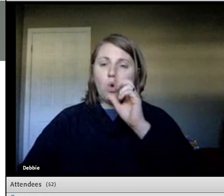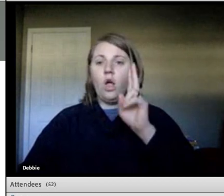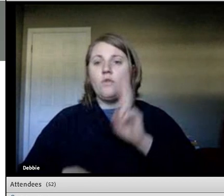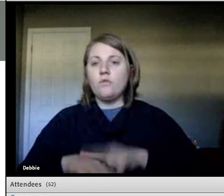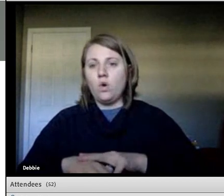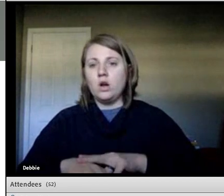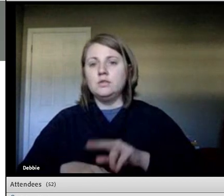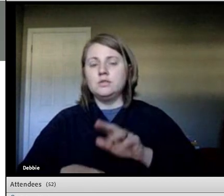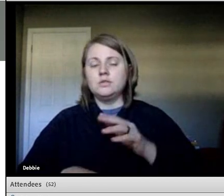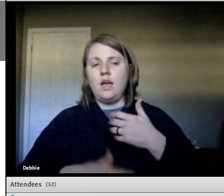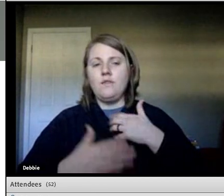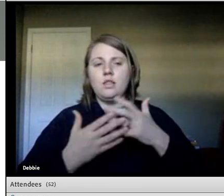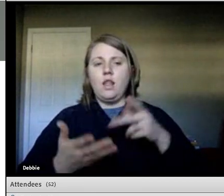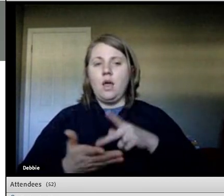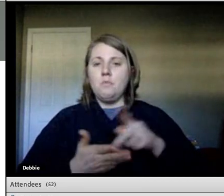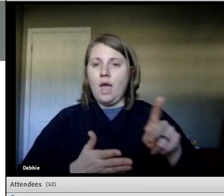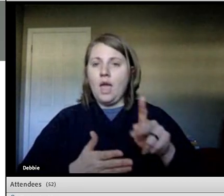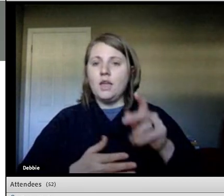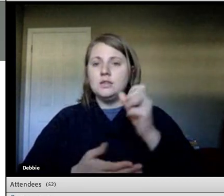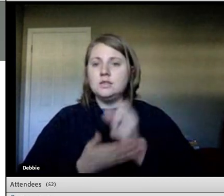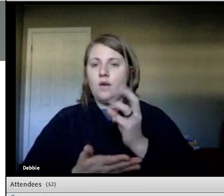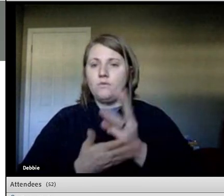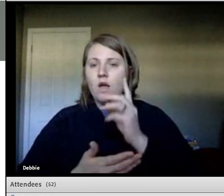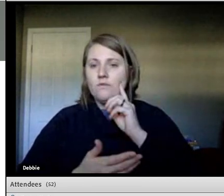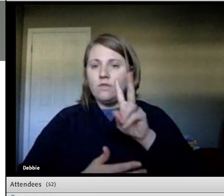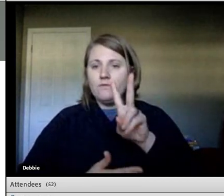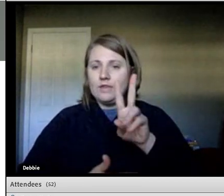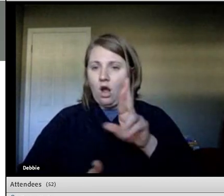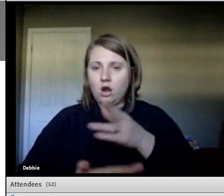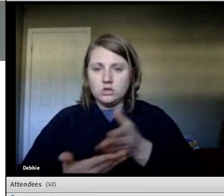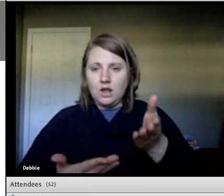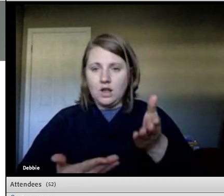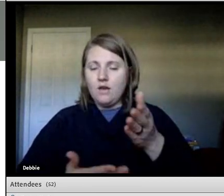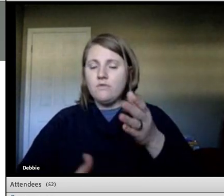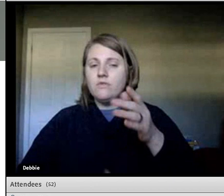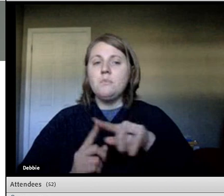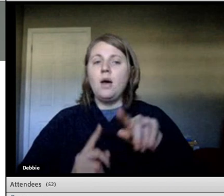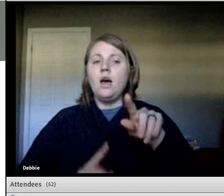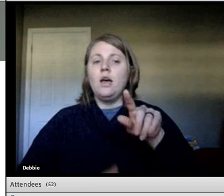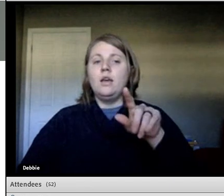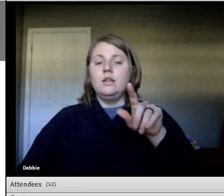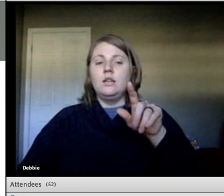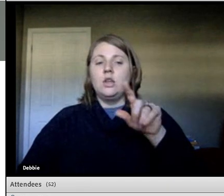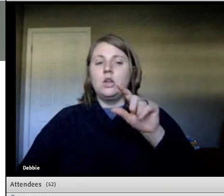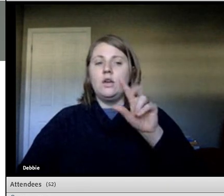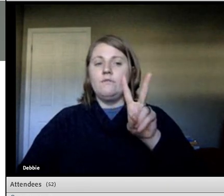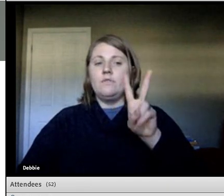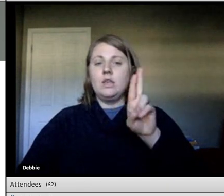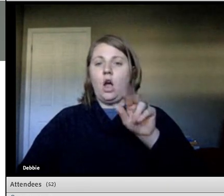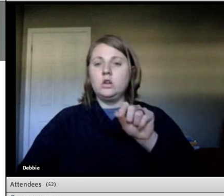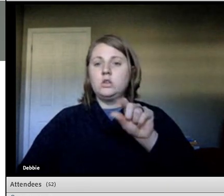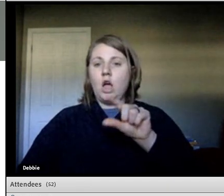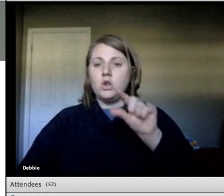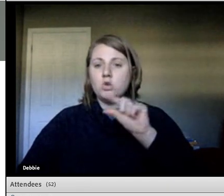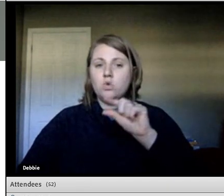virtual tour stuff, but VR Google.com Tour Creator is so easy to use. You can stitch together photos.